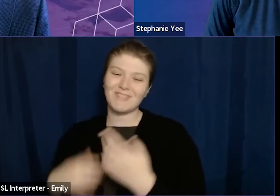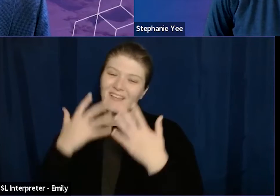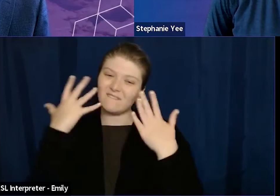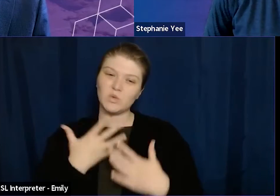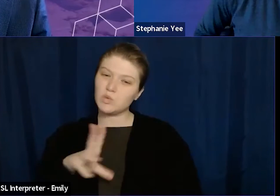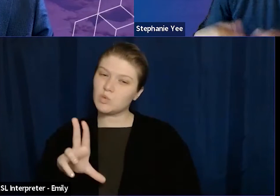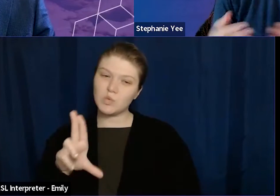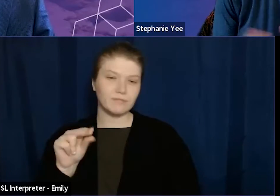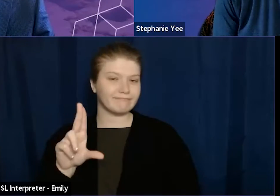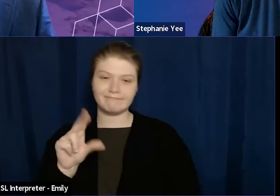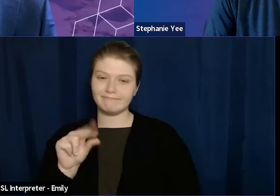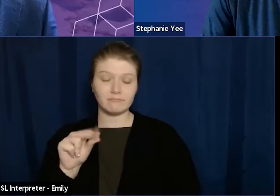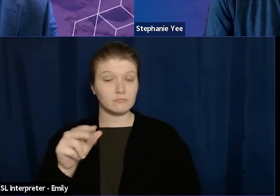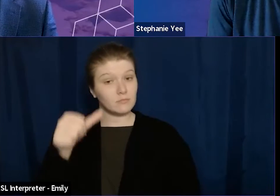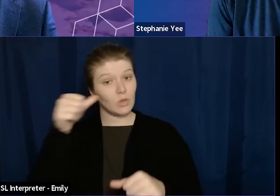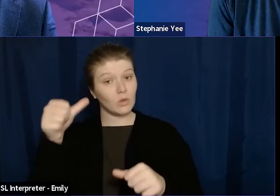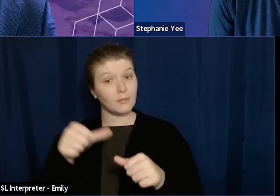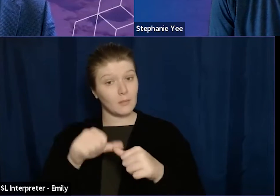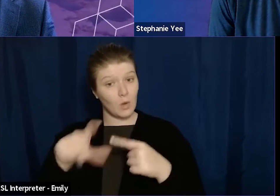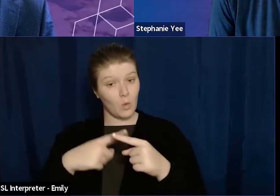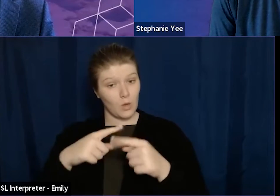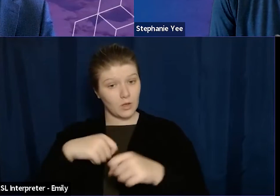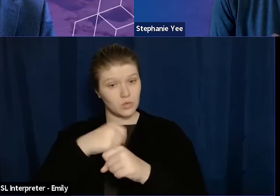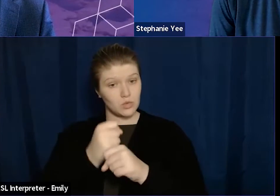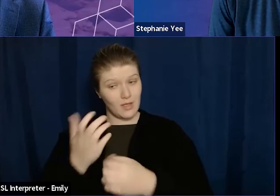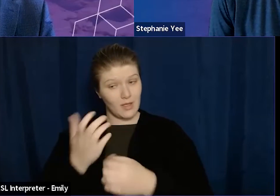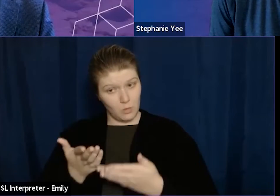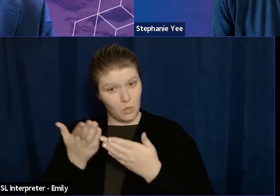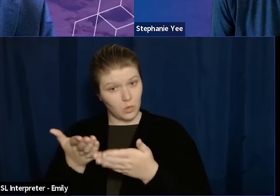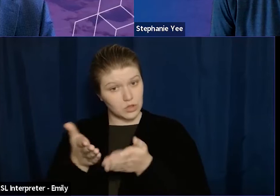So if you remember, when you create a proposal, there was a series of four questions.